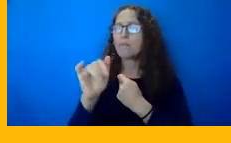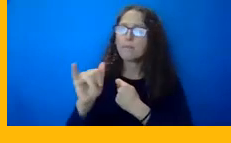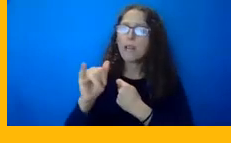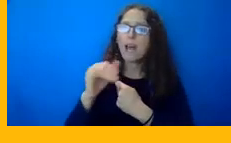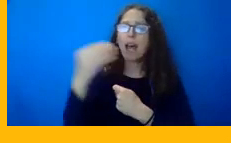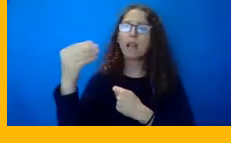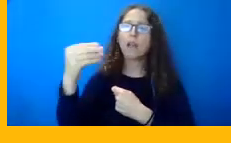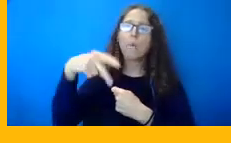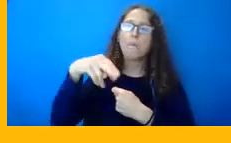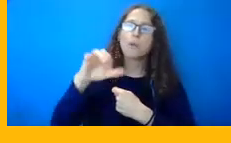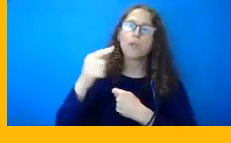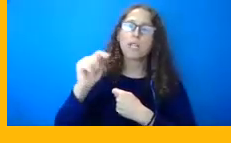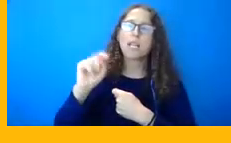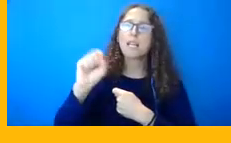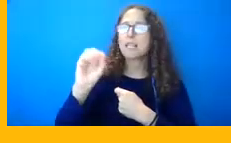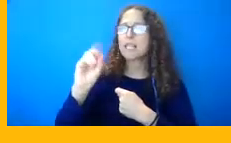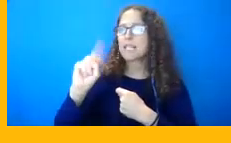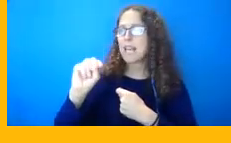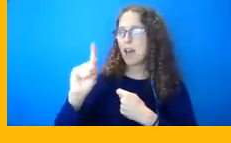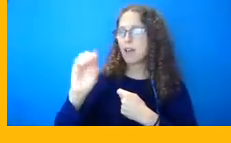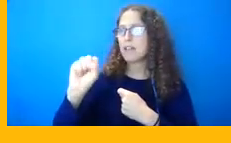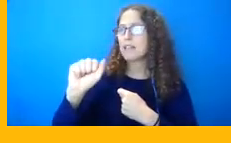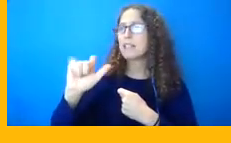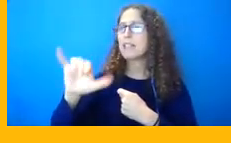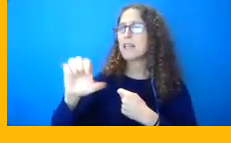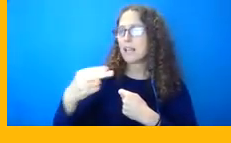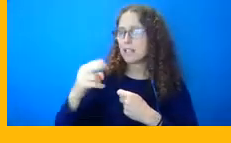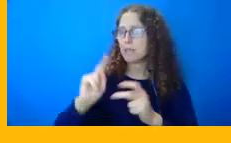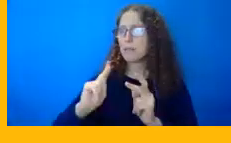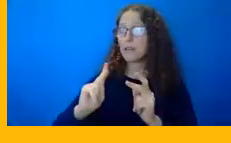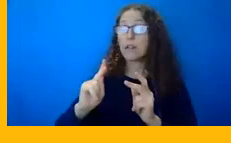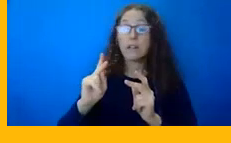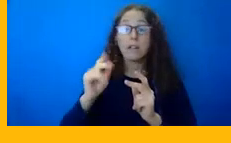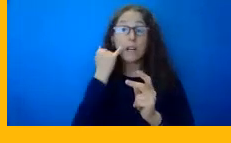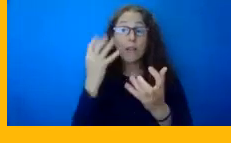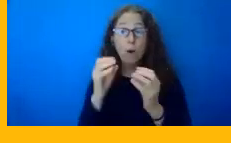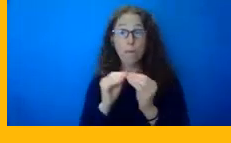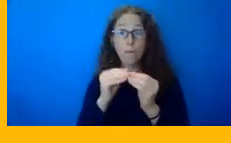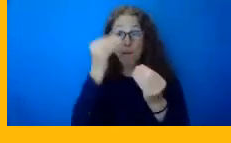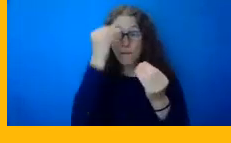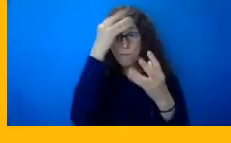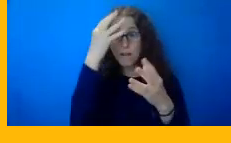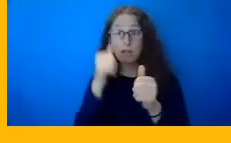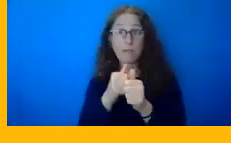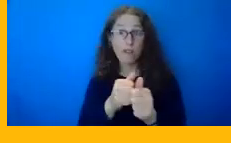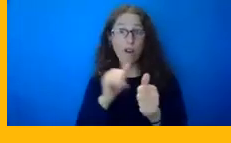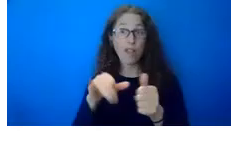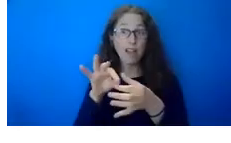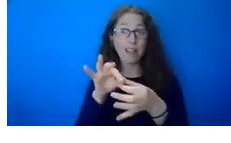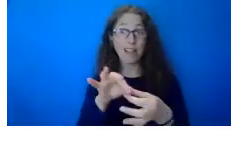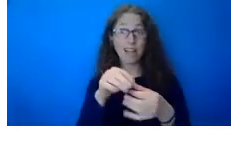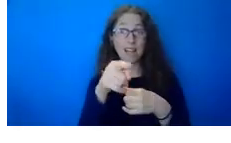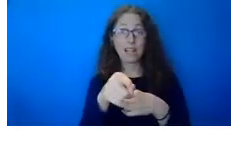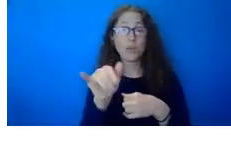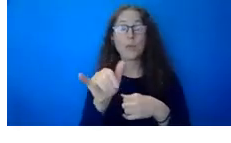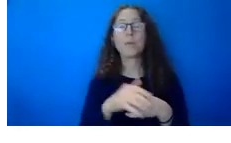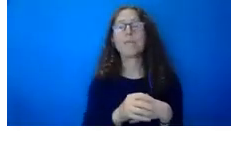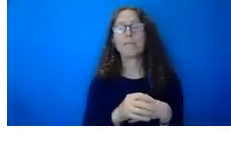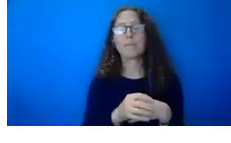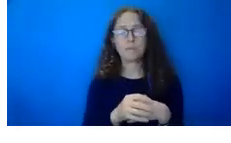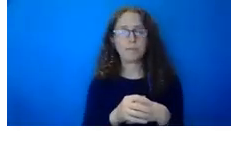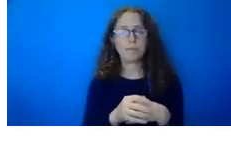LAND OF THE DUE AMISH PEOPLE